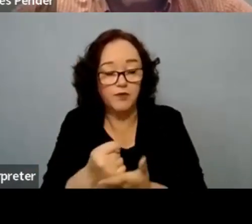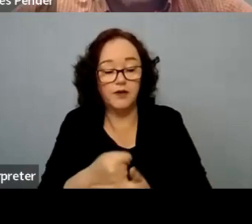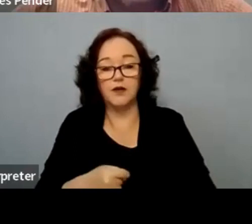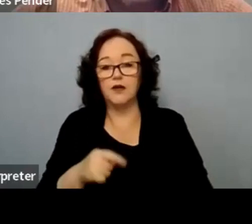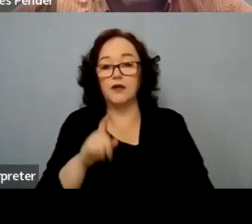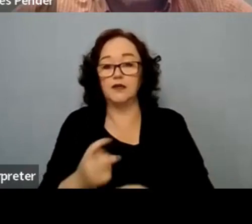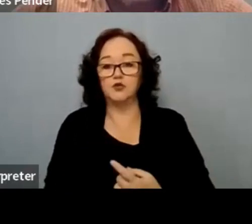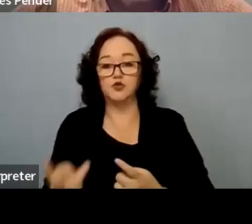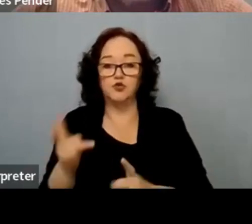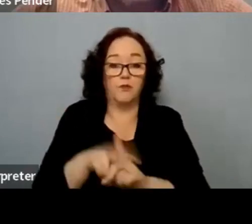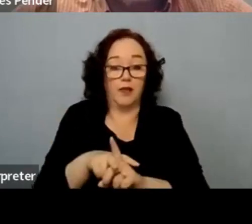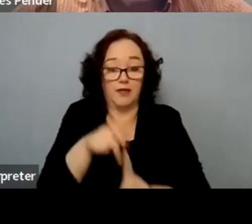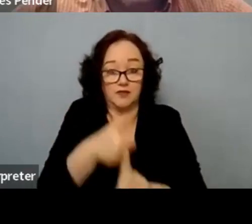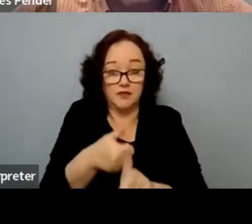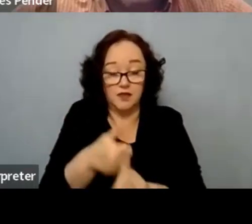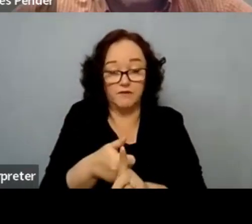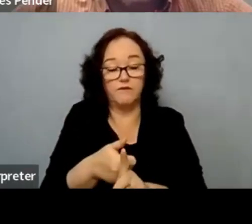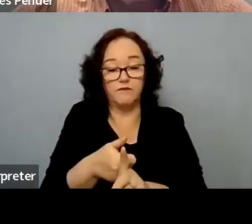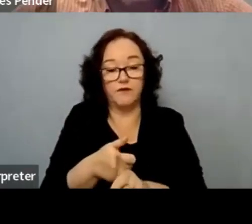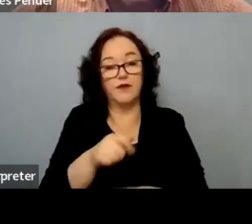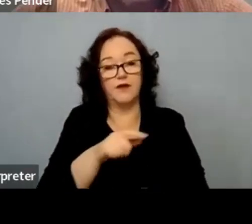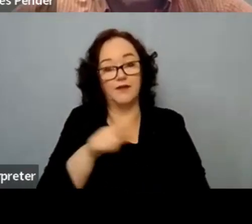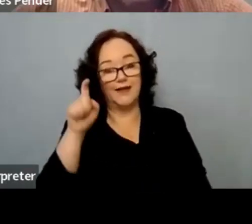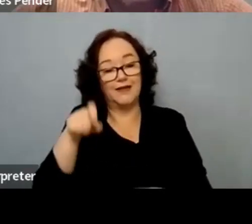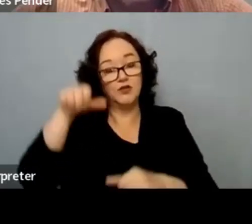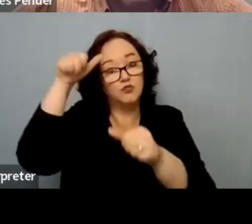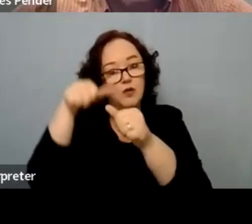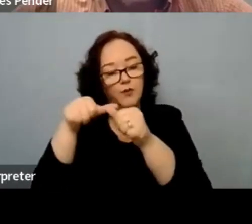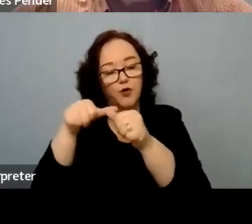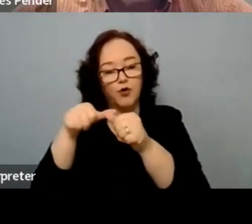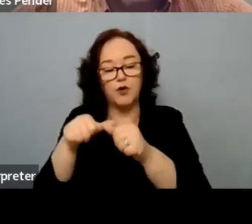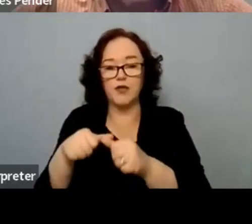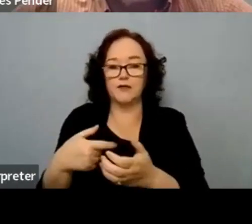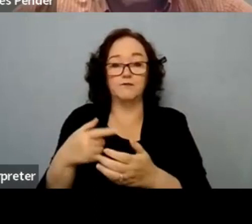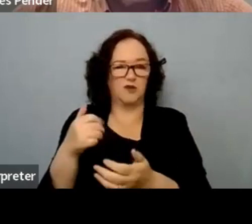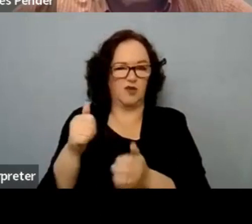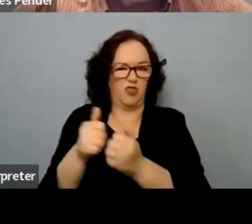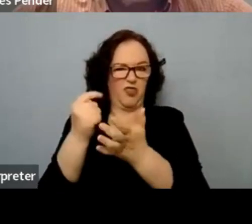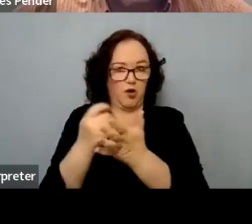they have to be able to remember that which you talk about with your therapist, when you come